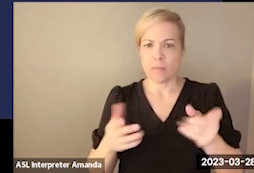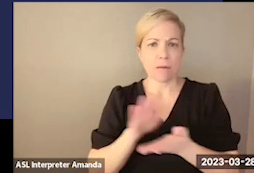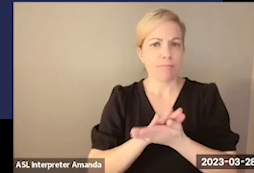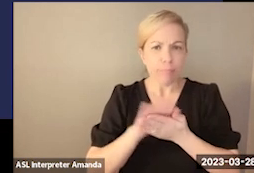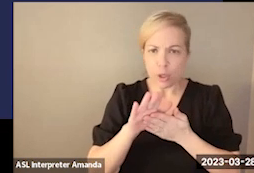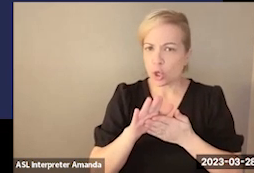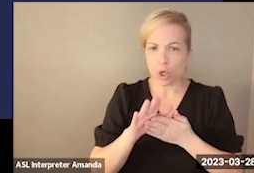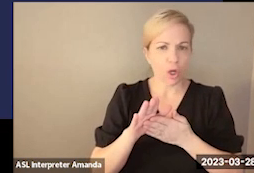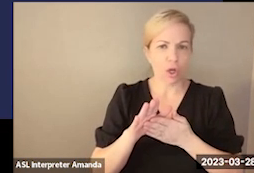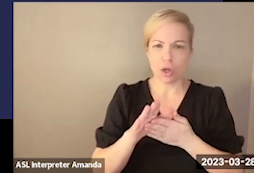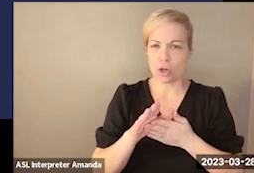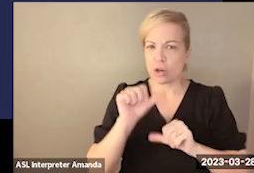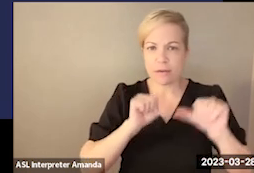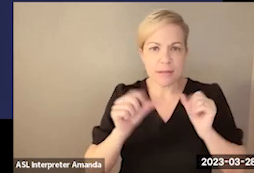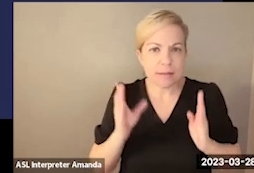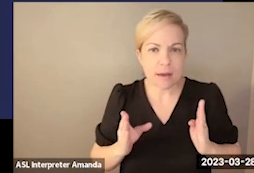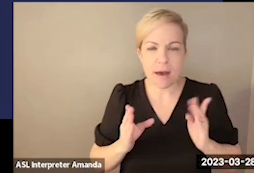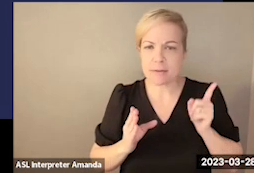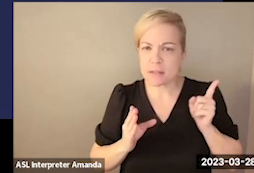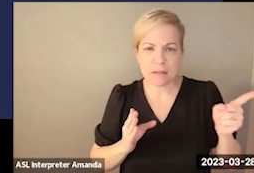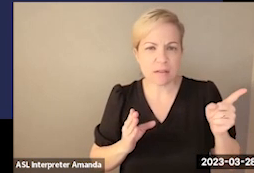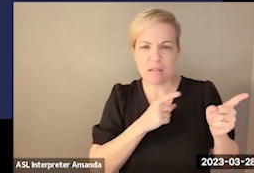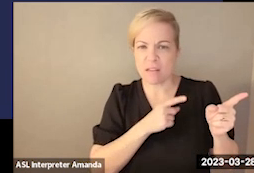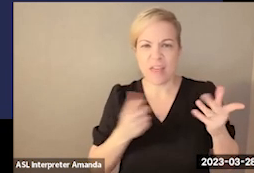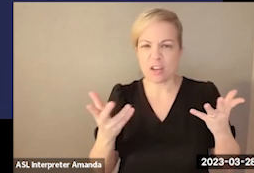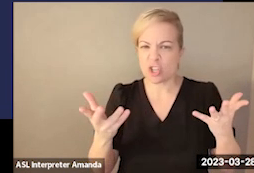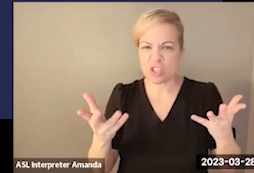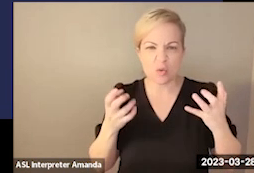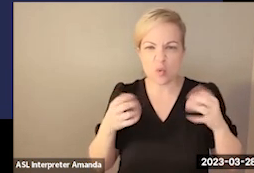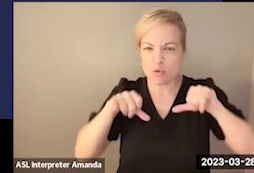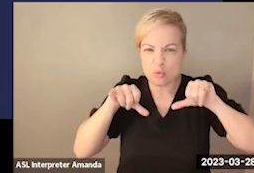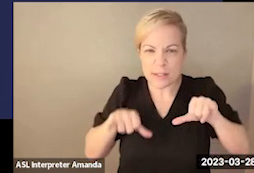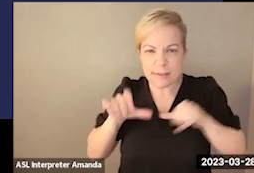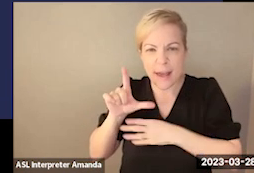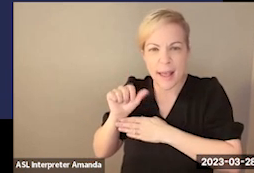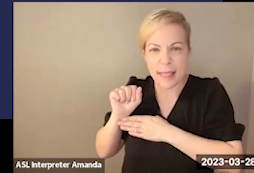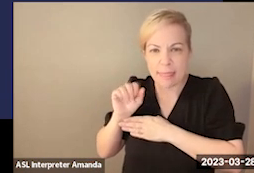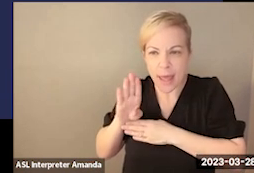Debbie Stine, Science & Technology Policy Academy: and the pure scientist is somebody who just wants to sort of stay in their lab, and